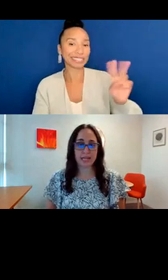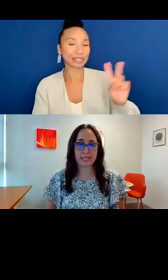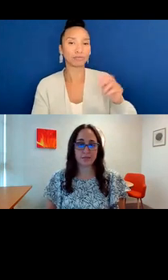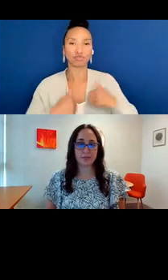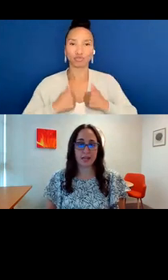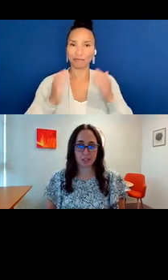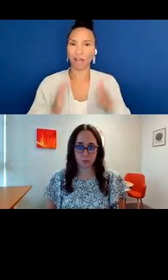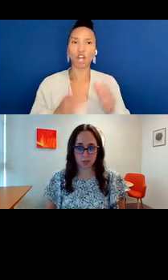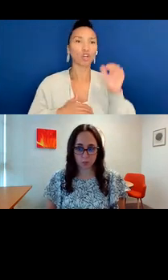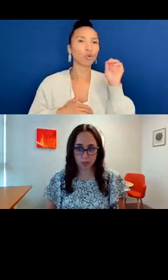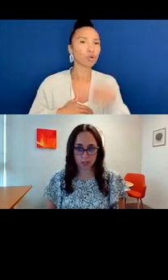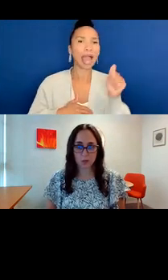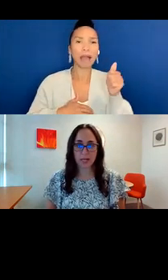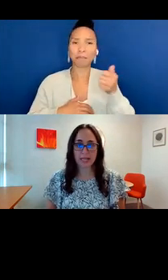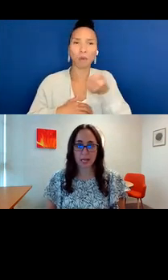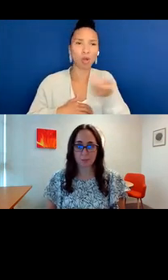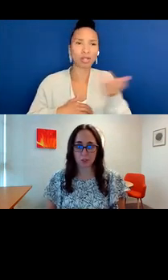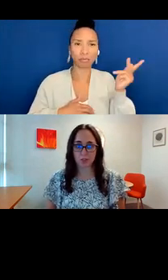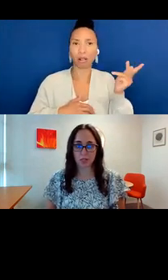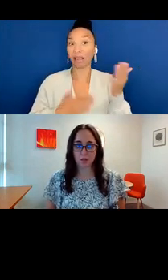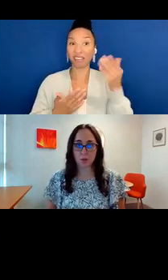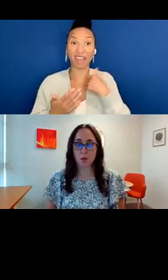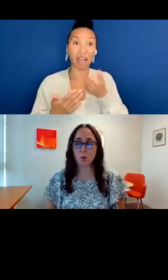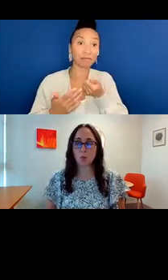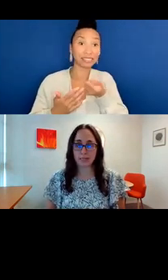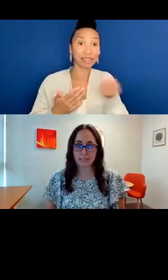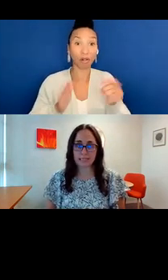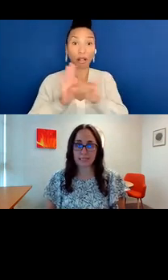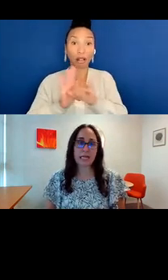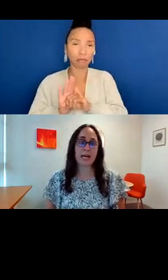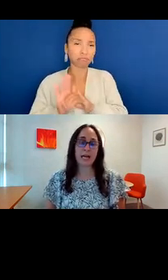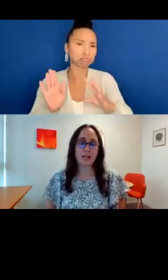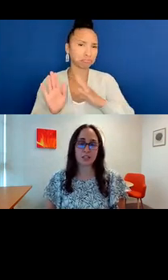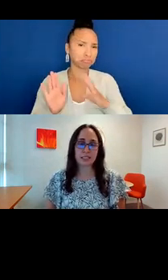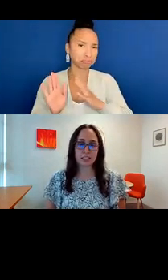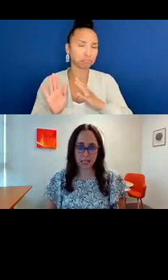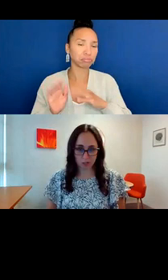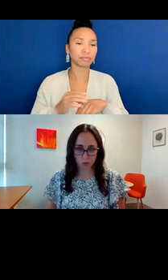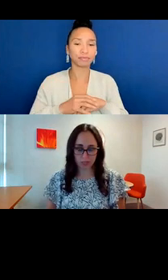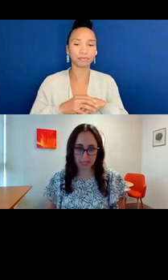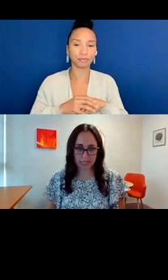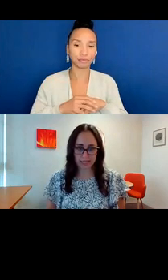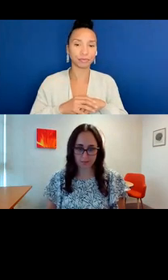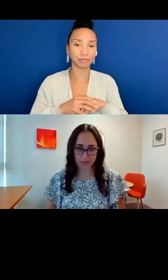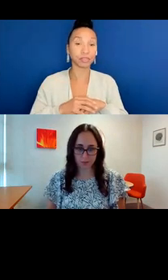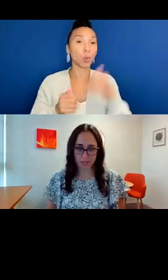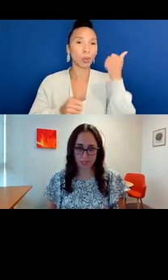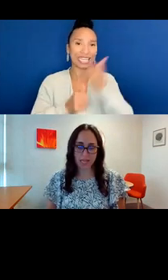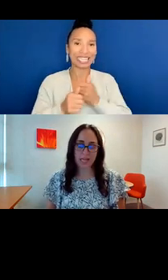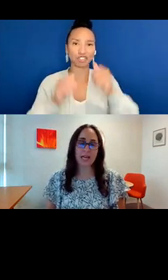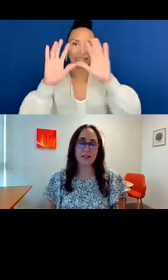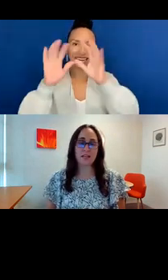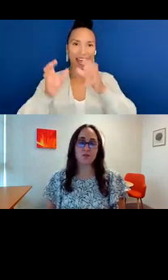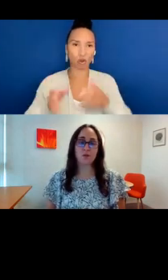So if they identify as more than one, you can capture them once under each category they identify with.